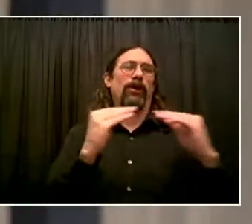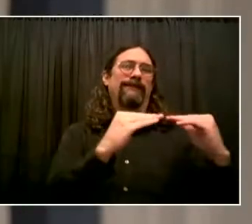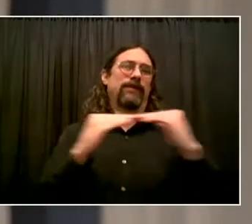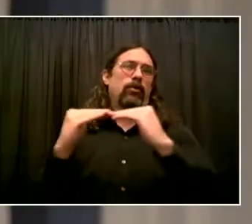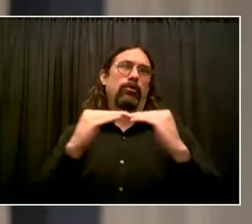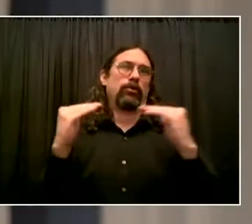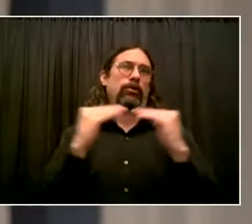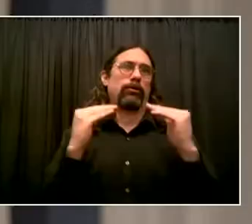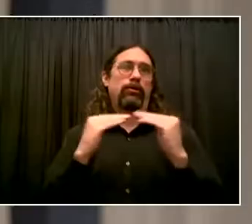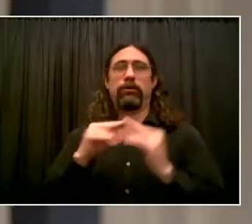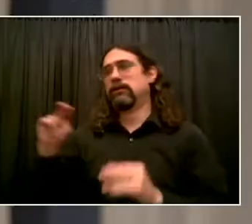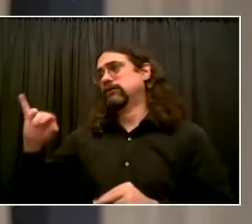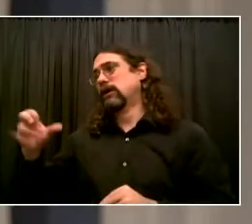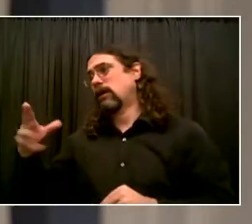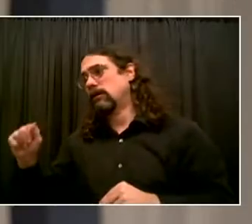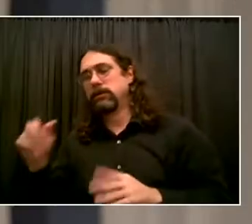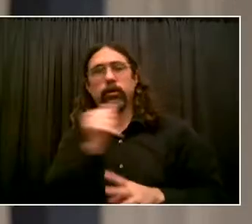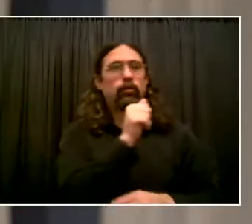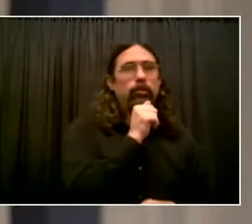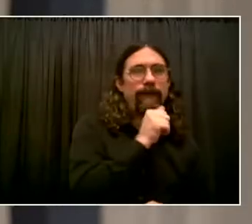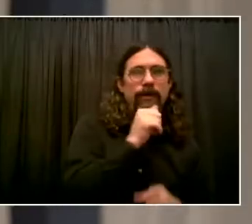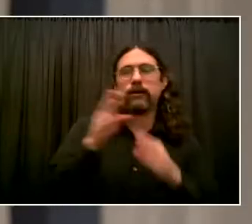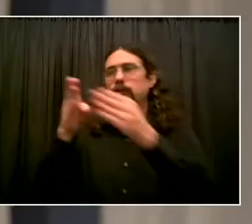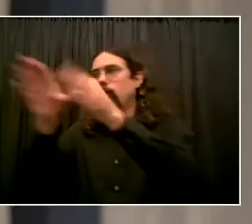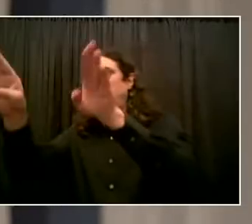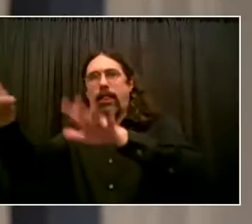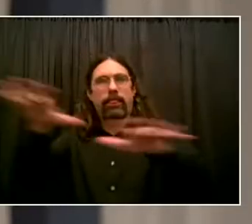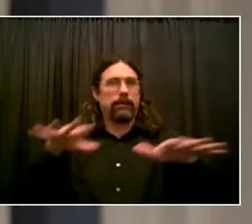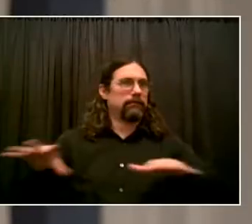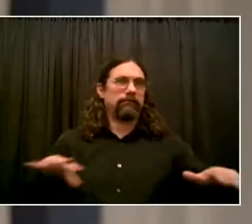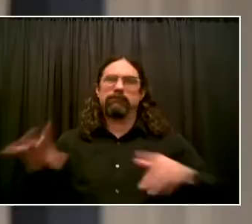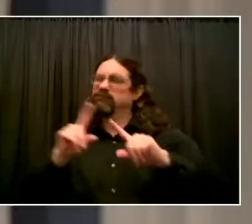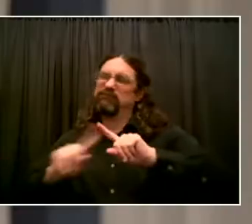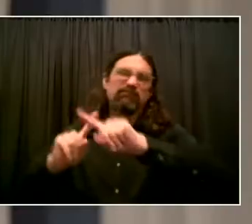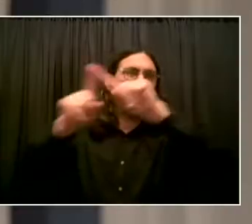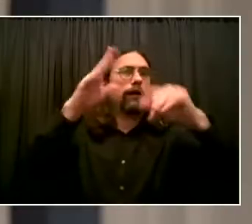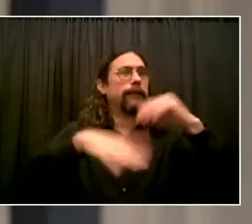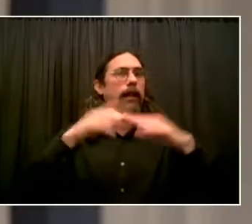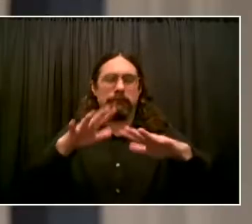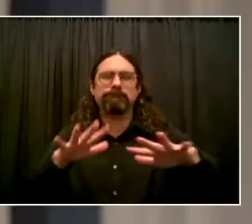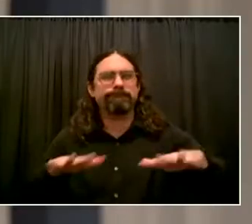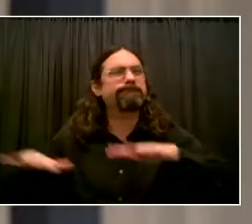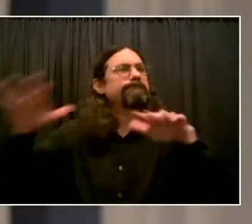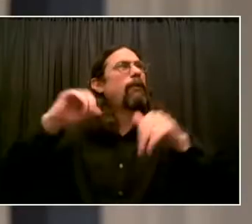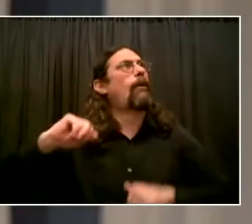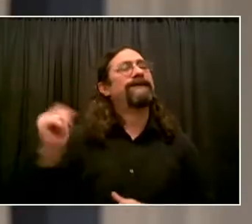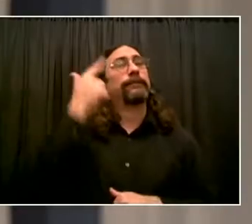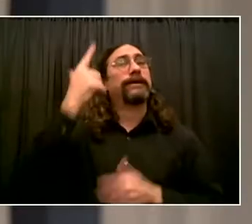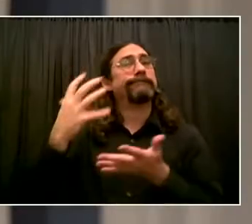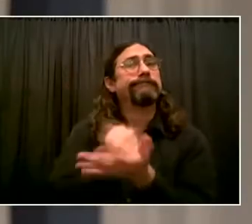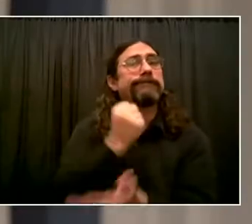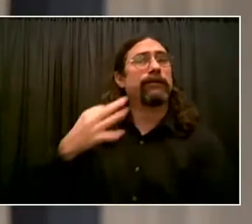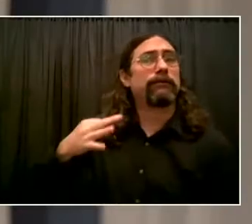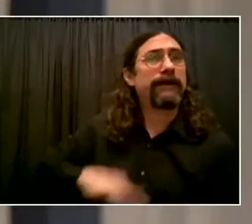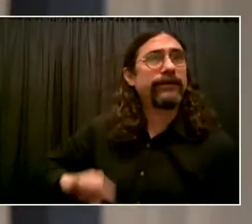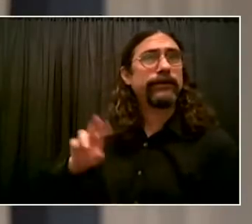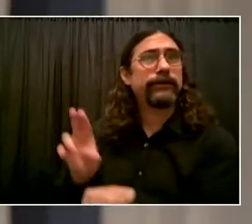MORE DIVERSE. WHILE PROVIDING AMAZING OPPORTUNITIES FOR THE LUCKY RESIDENTS OF THOSE NEW